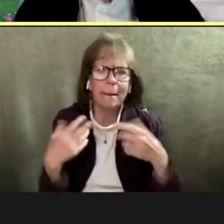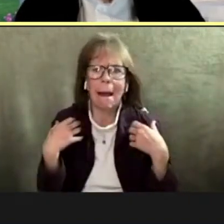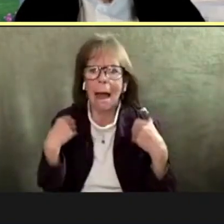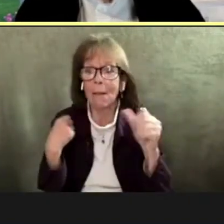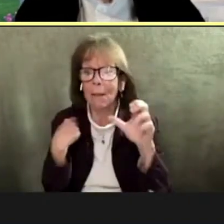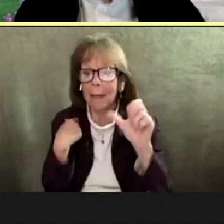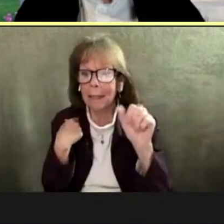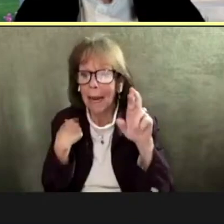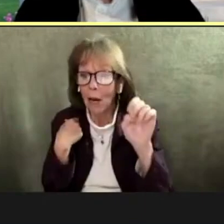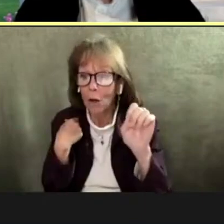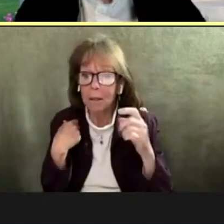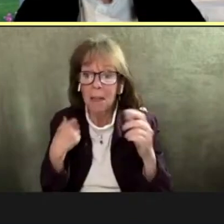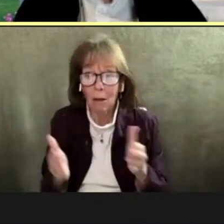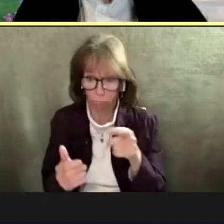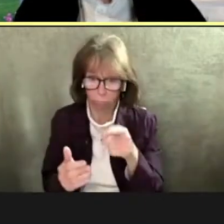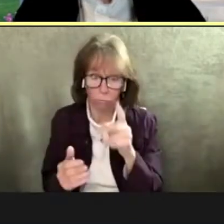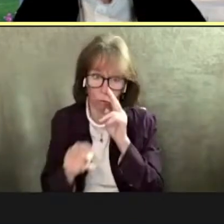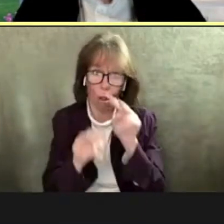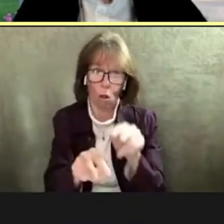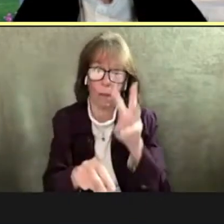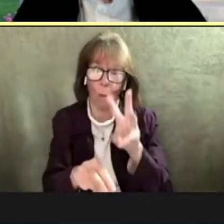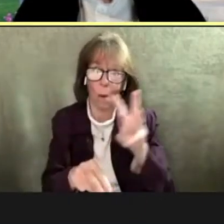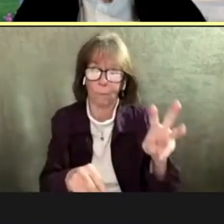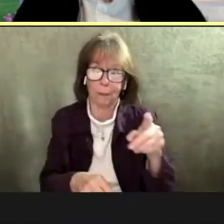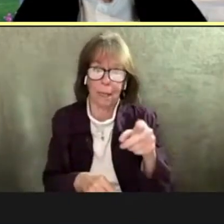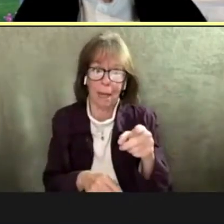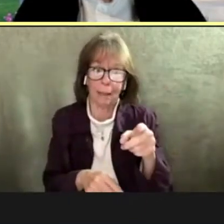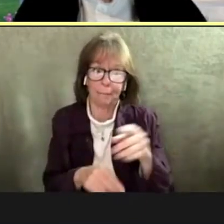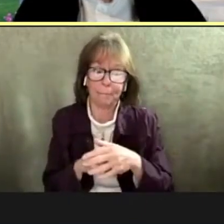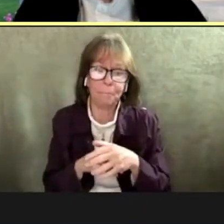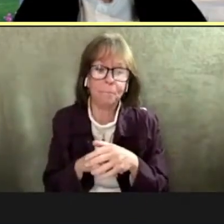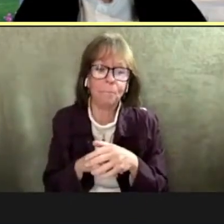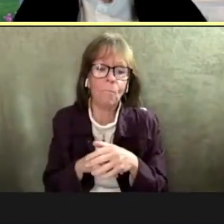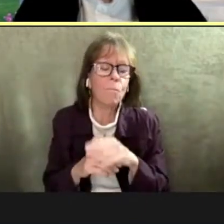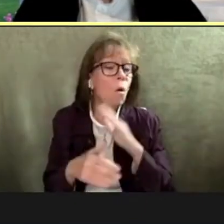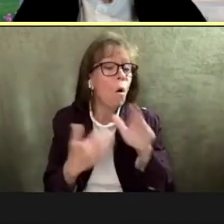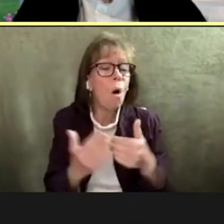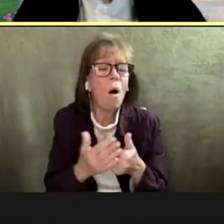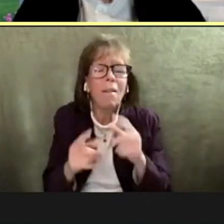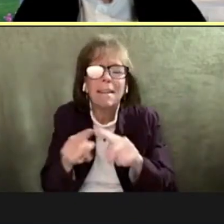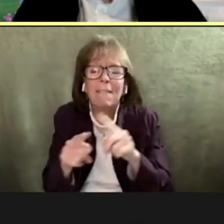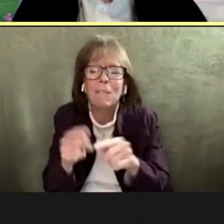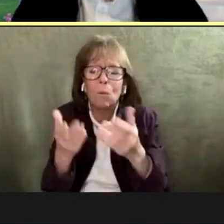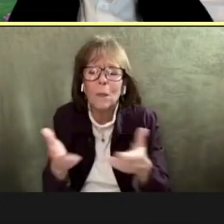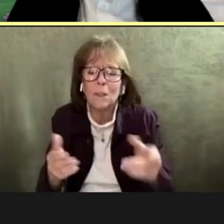I would encourage you to check out her website and all the resources they have there.